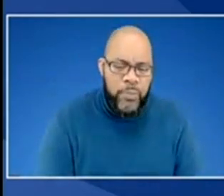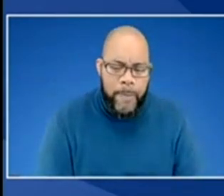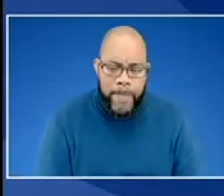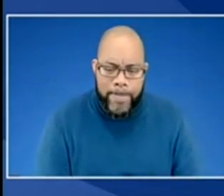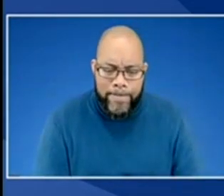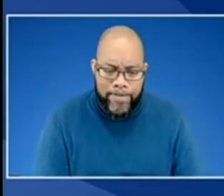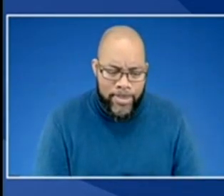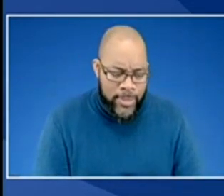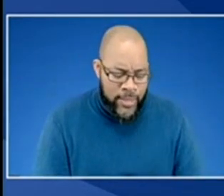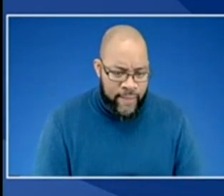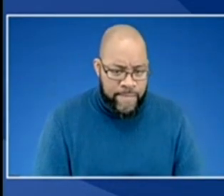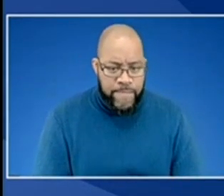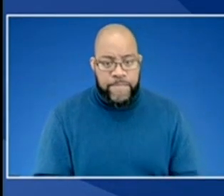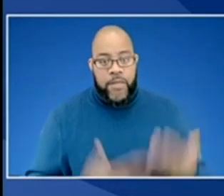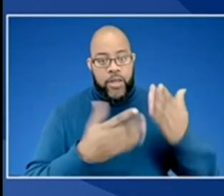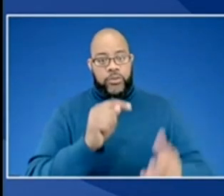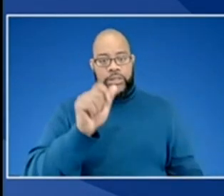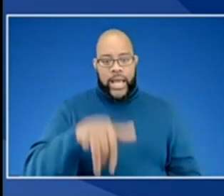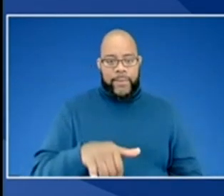Thank you, Tamy. Sherrie.